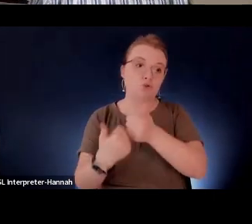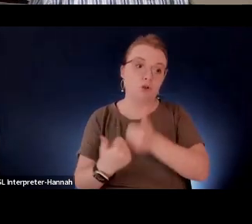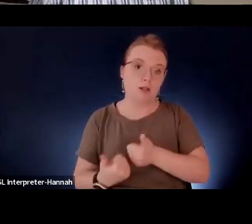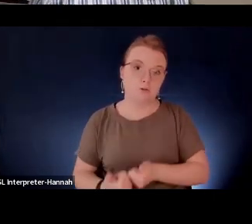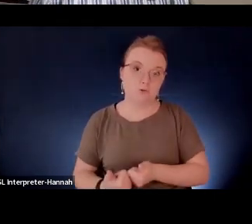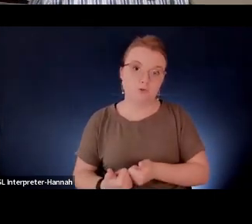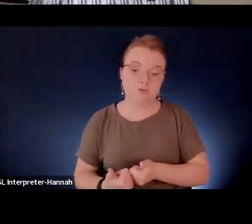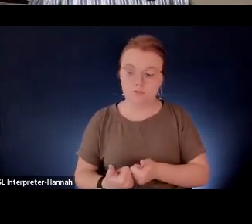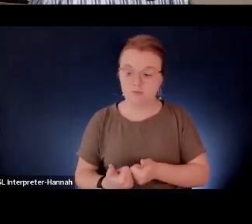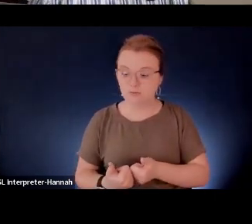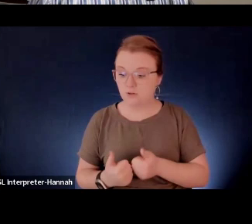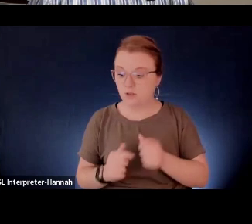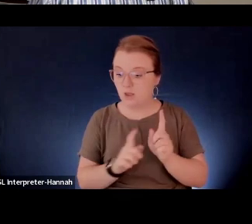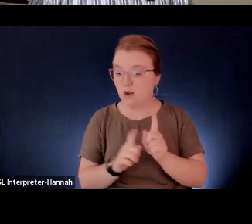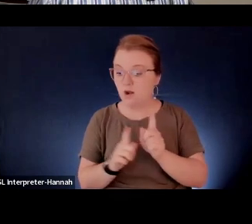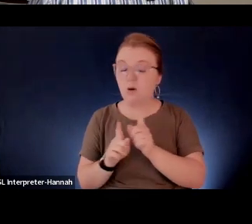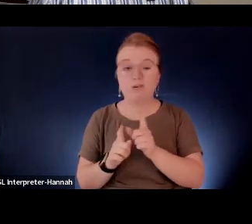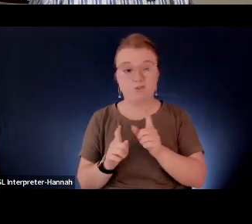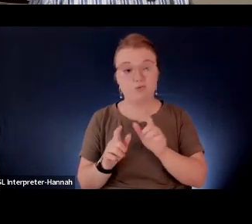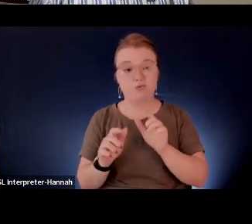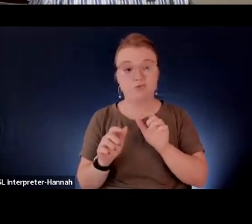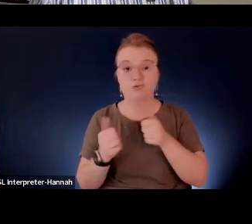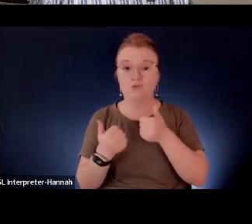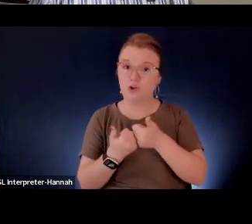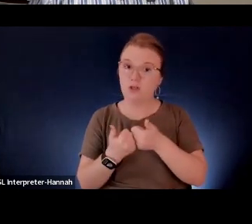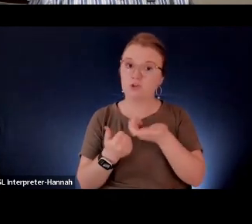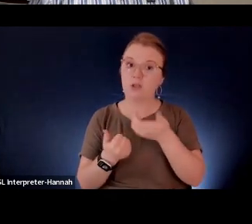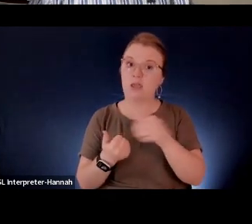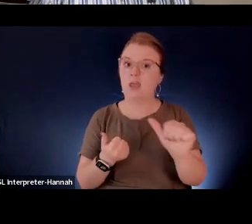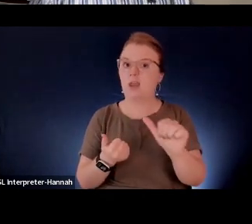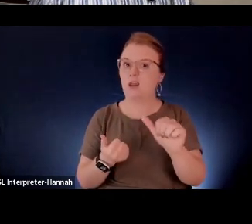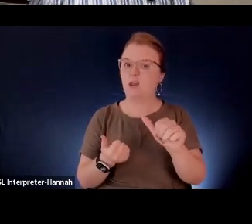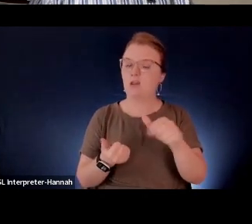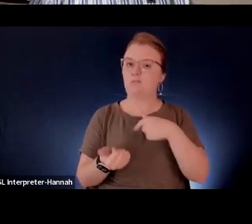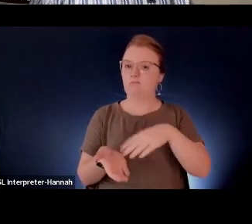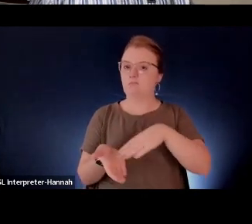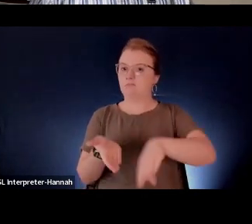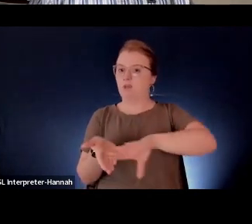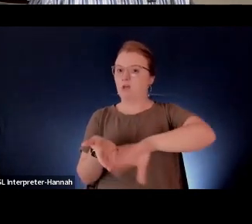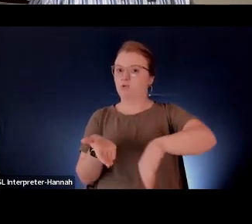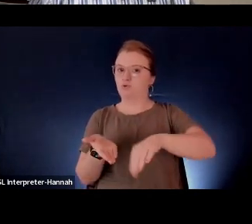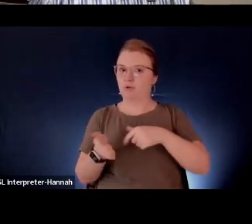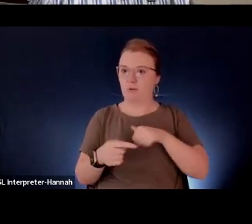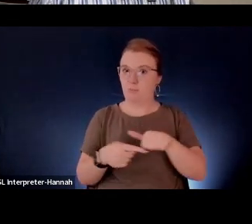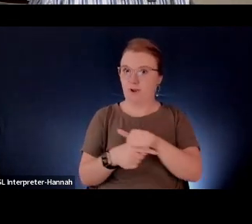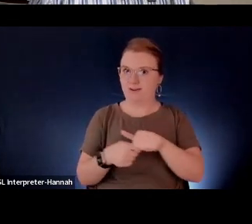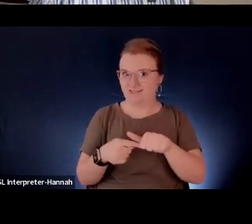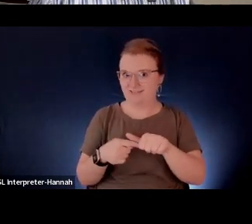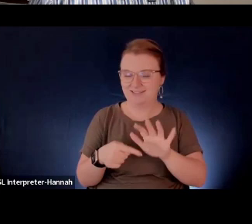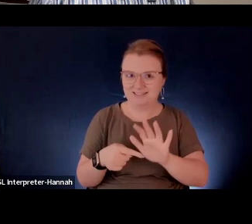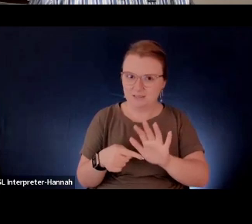And then also challenge exclusionary practices under expression. There's gonna be things that we need to keep an eye on